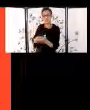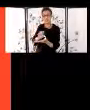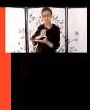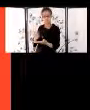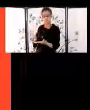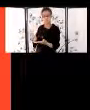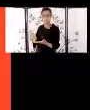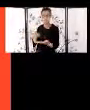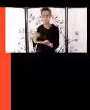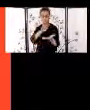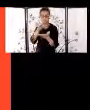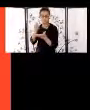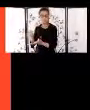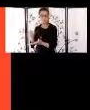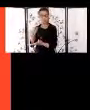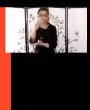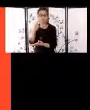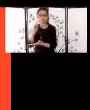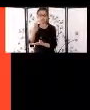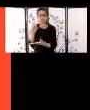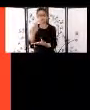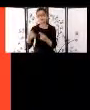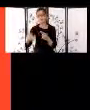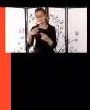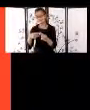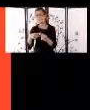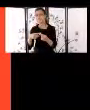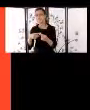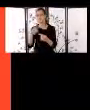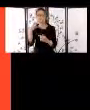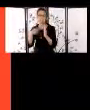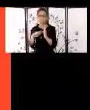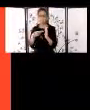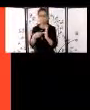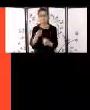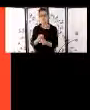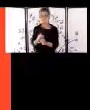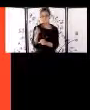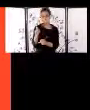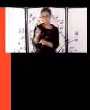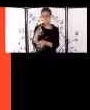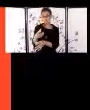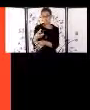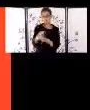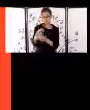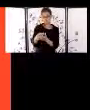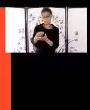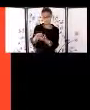So, an example of this might be if you received a grant last year from CADA to do the pre-production